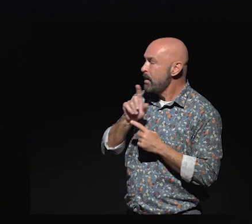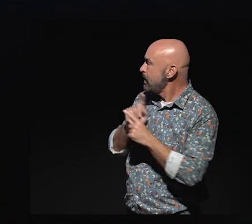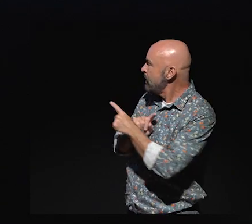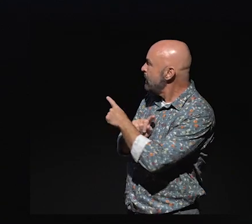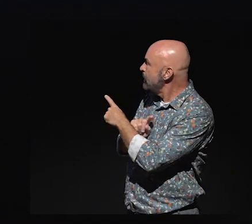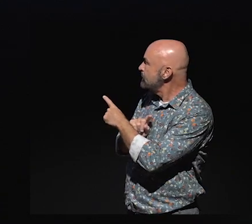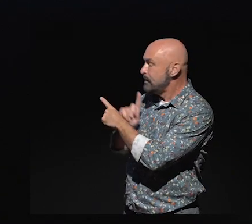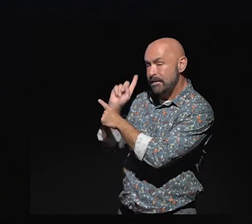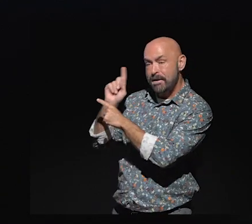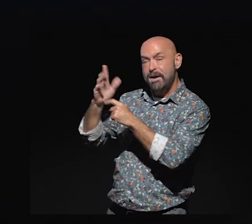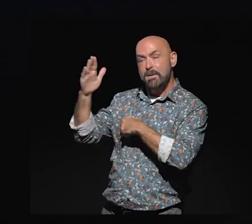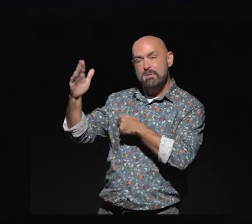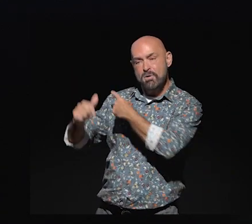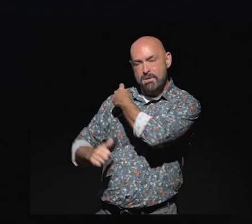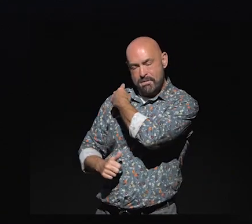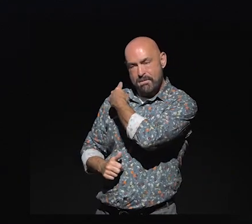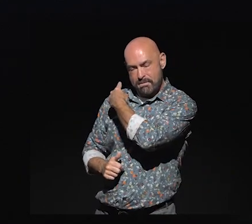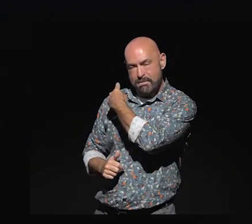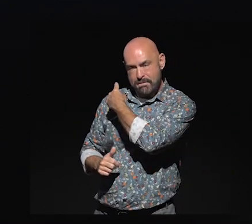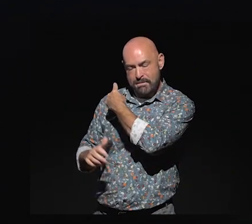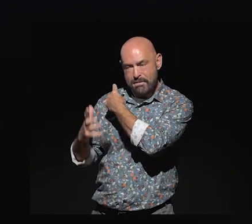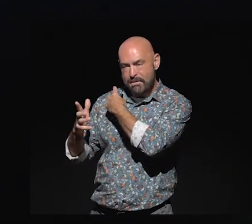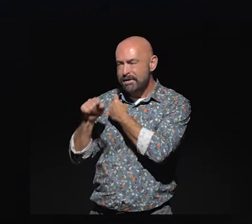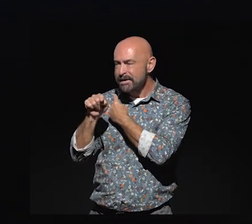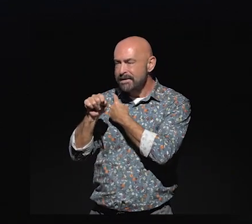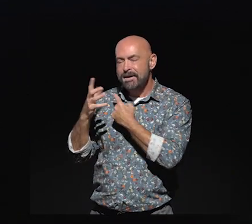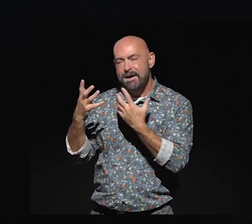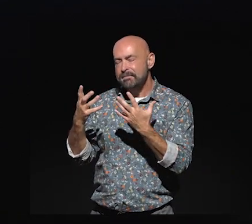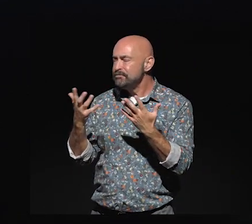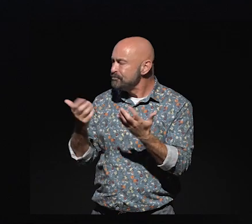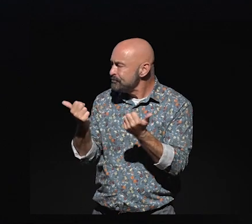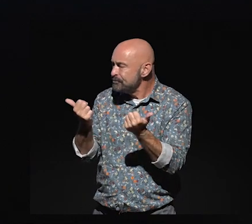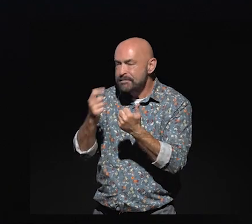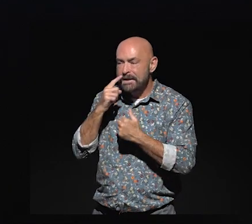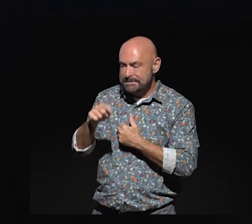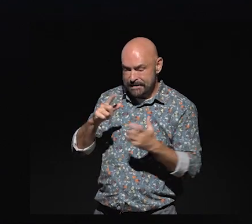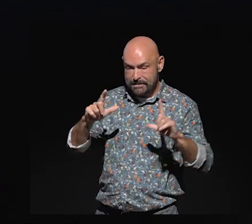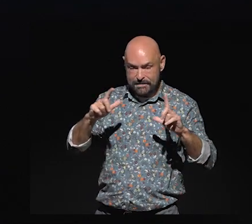in Madame Moitessier also derives from it. He had seen the picture in 1921